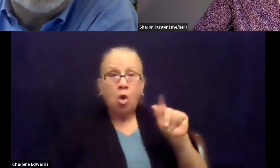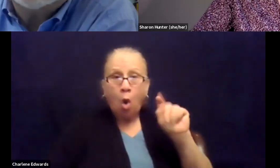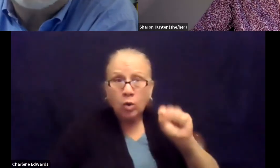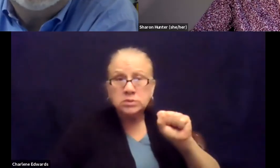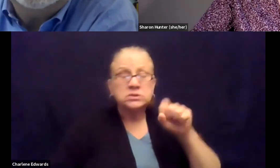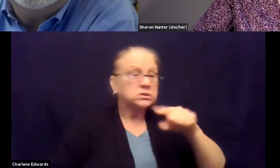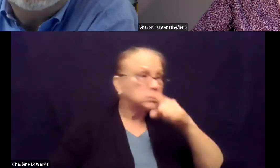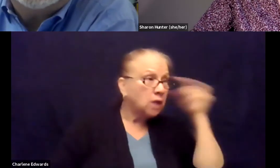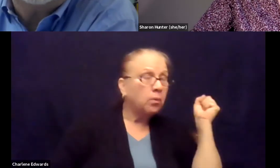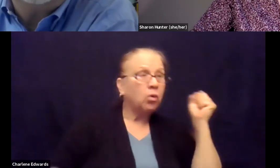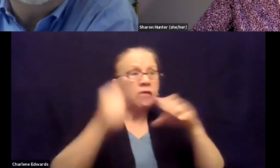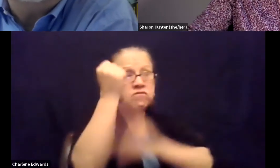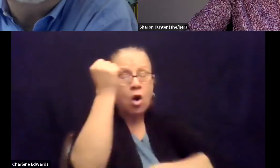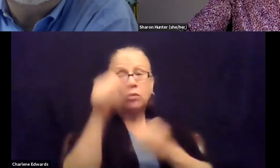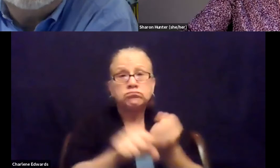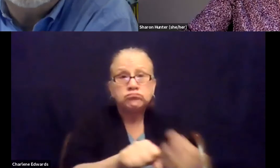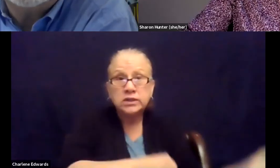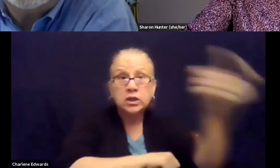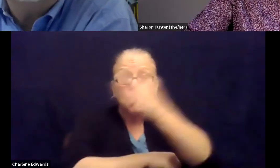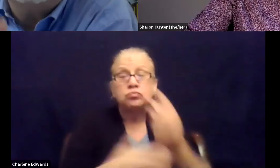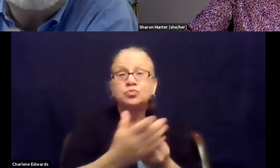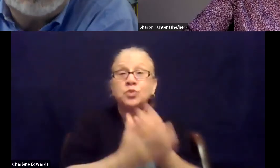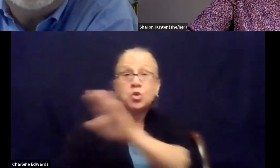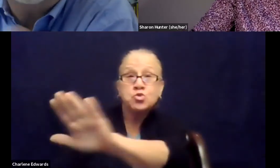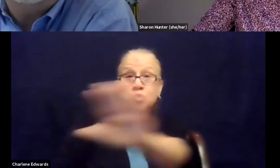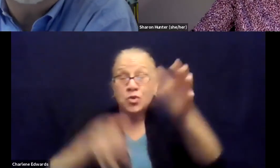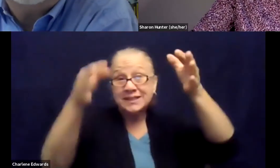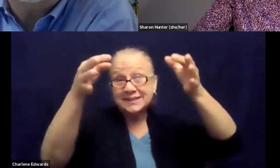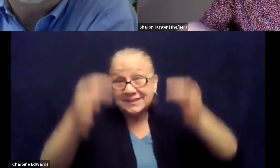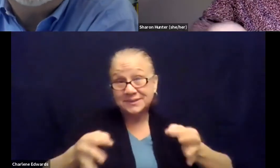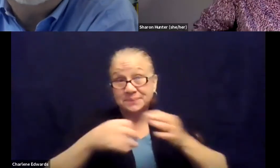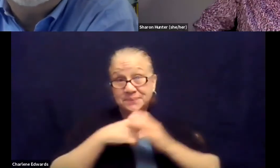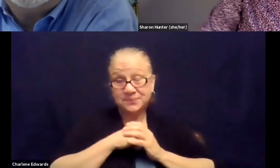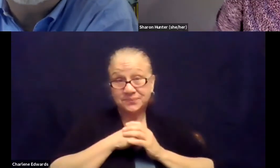next spring, that's up to you. You decide. Communicate with the people you need to,